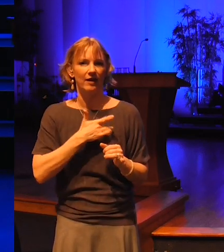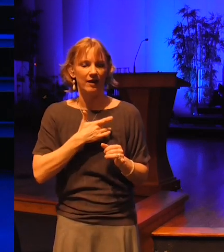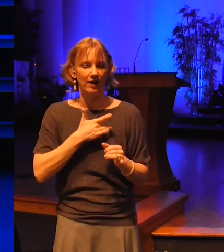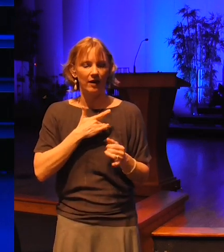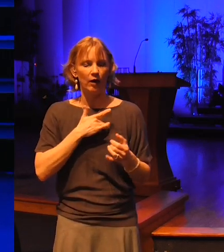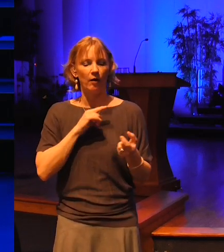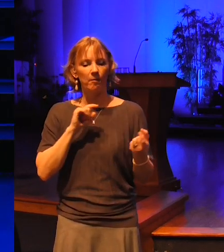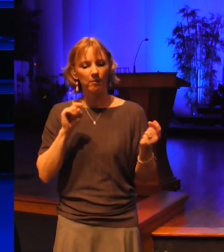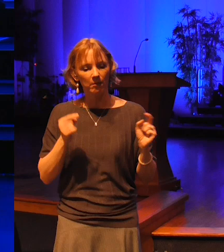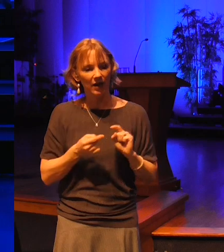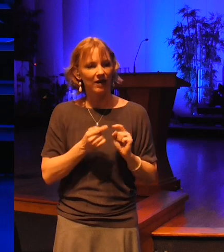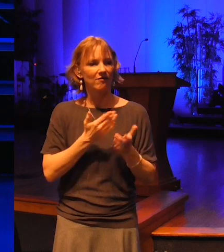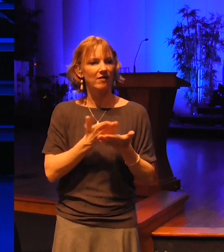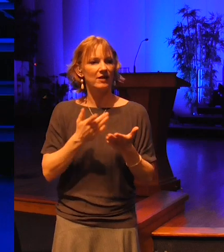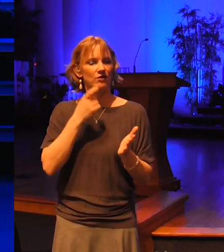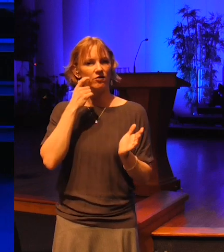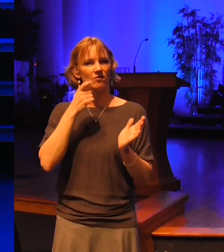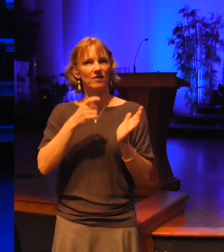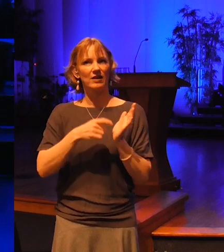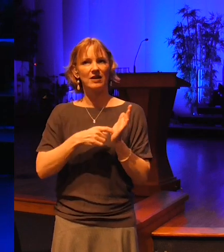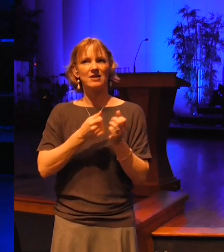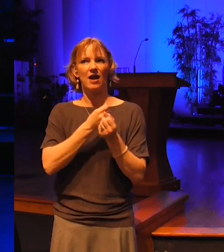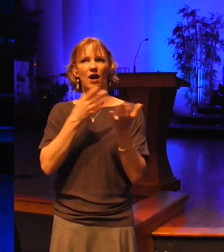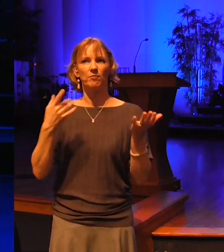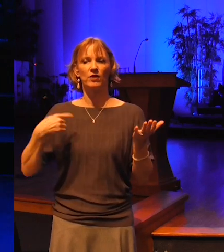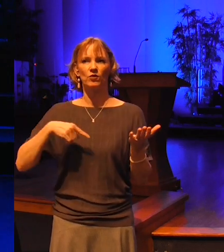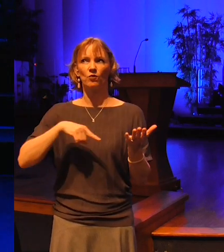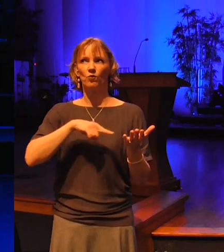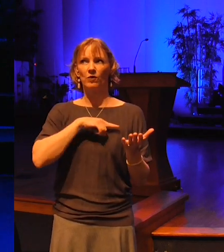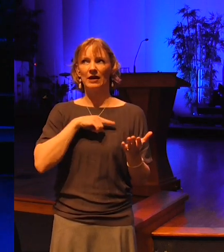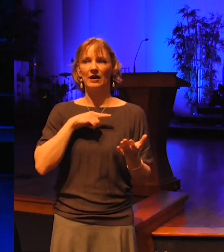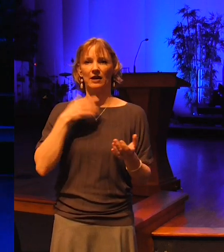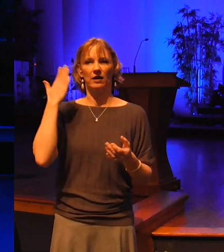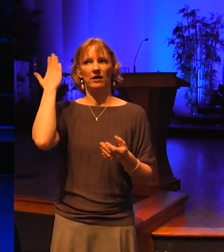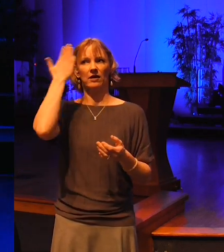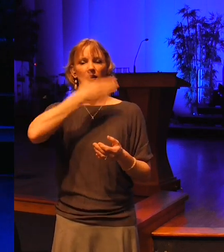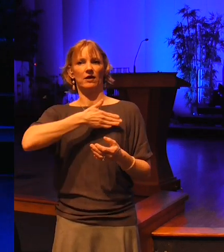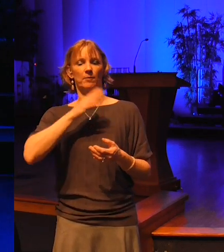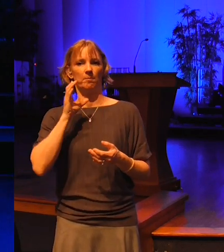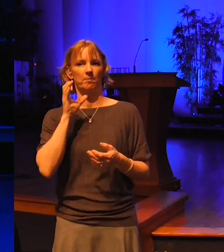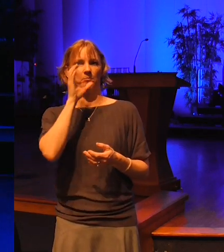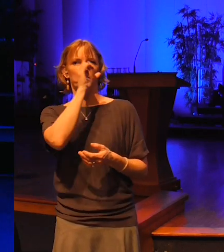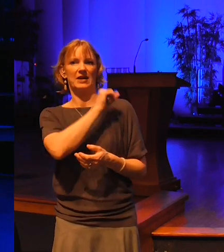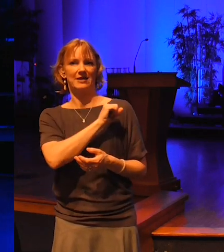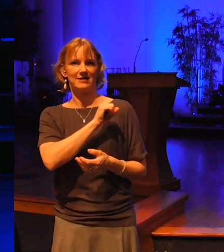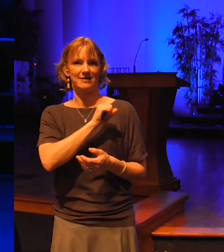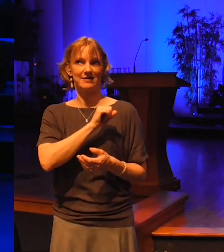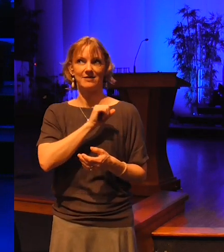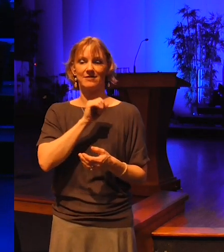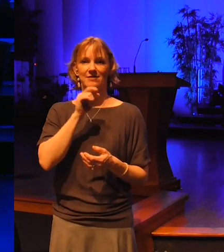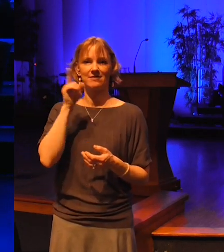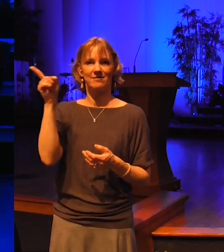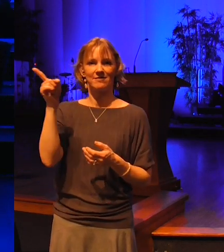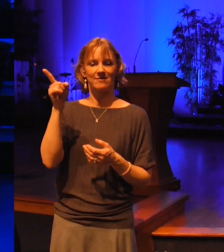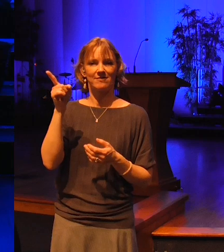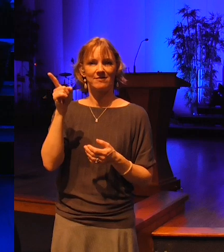recognize how much we may be missing out on the voice of the sacred in our lives